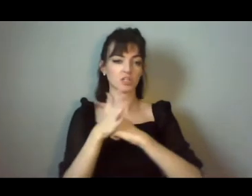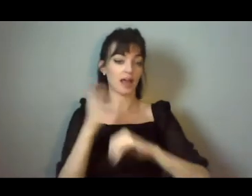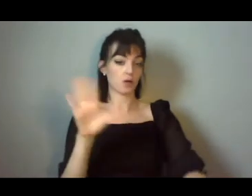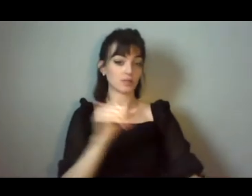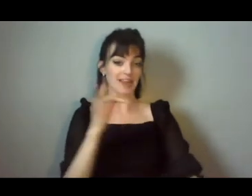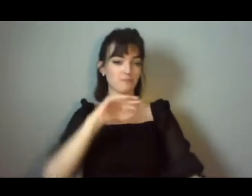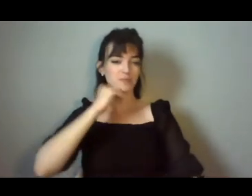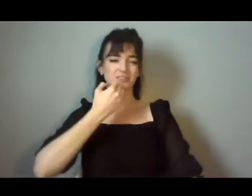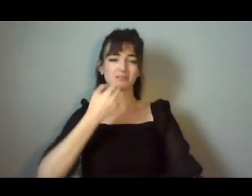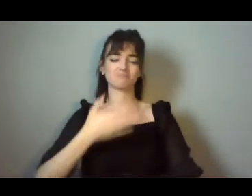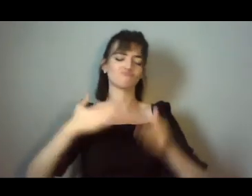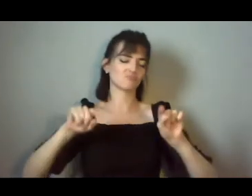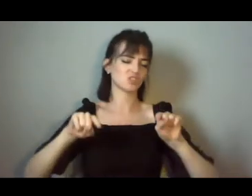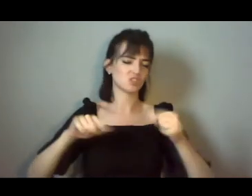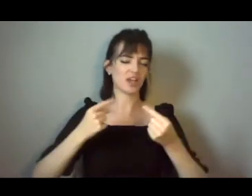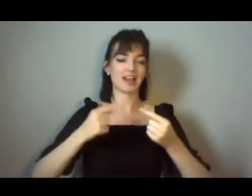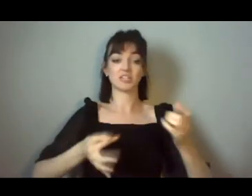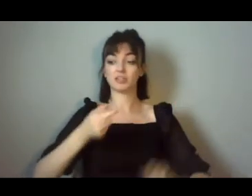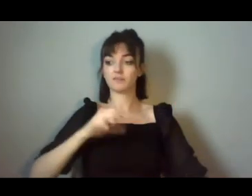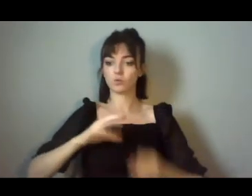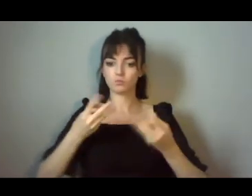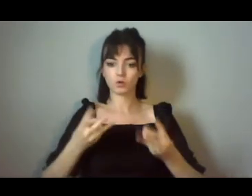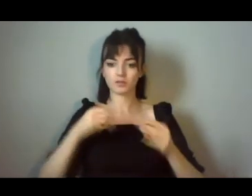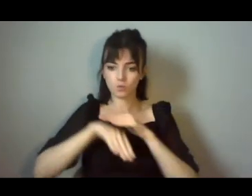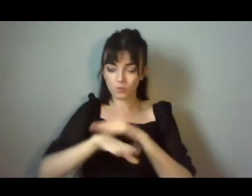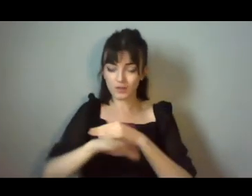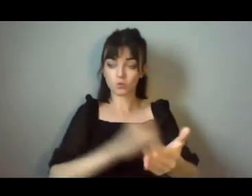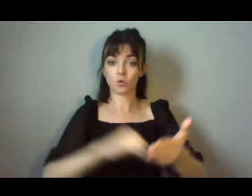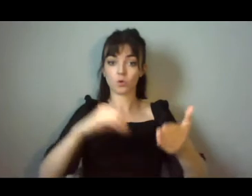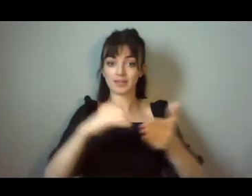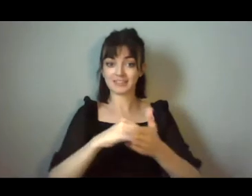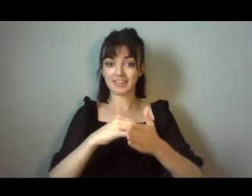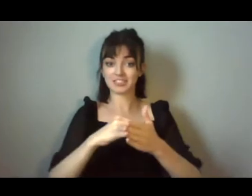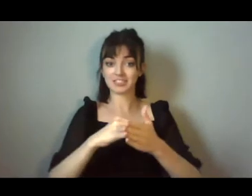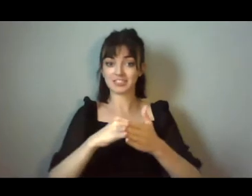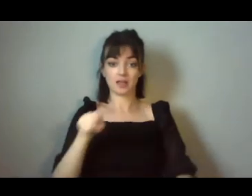to go into an organisation with that position of presumption of capacity and supporting will